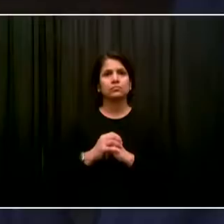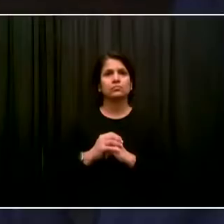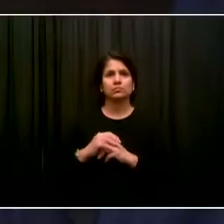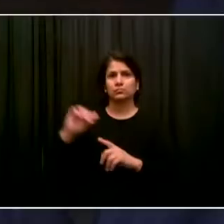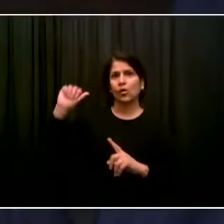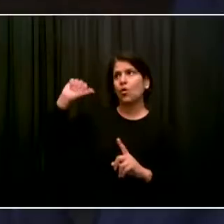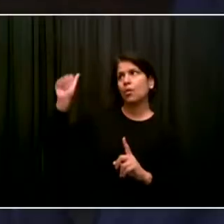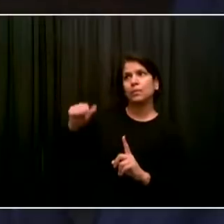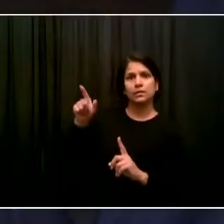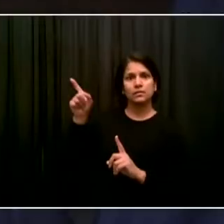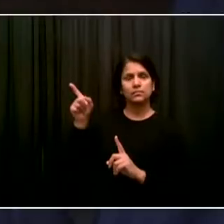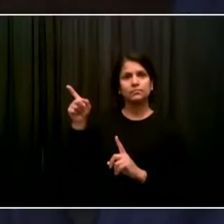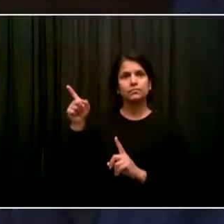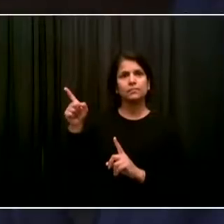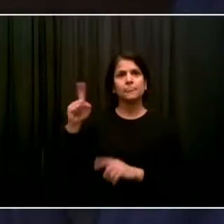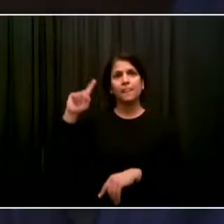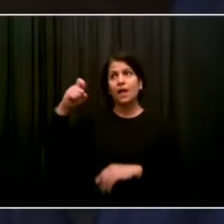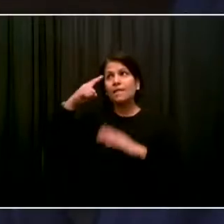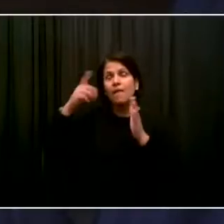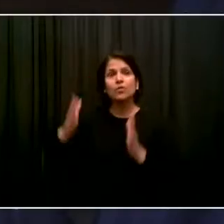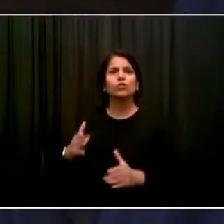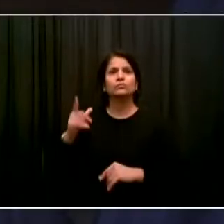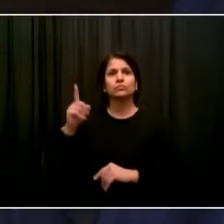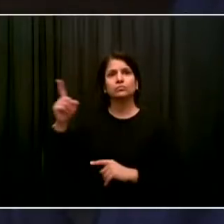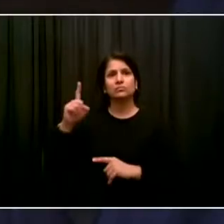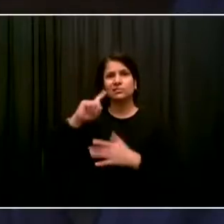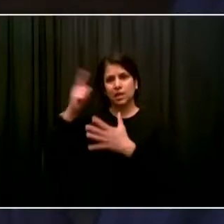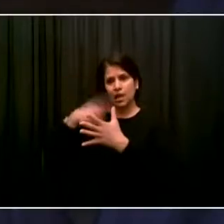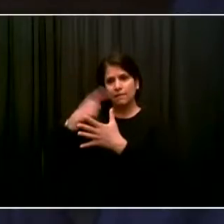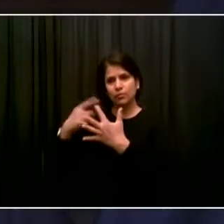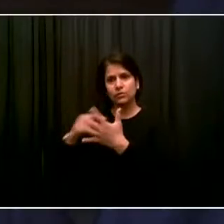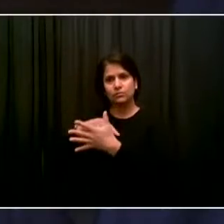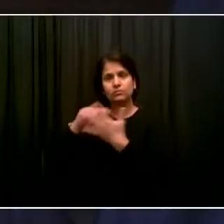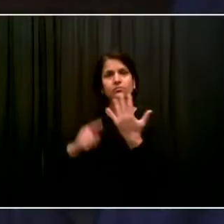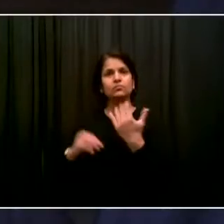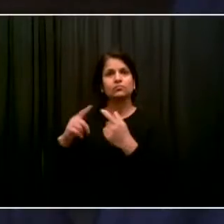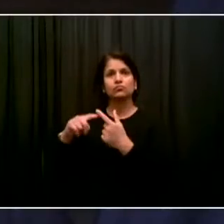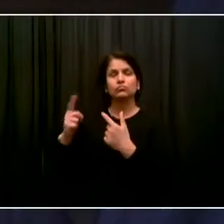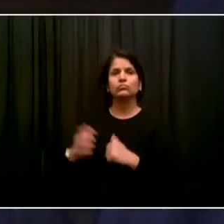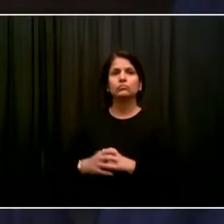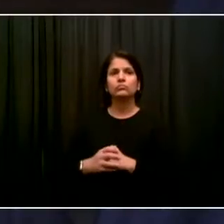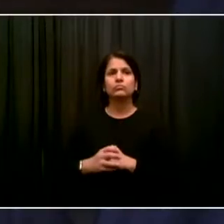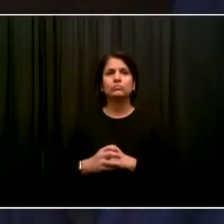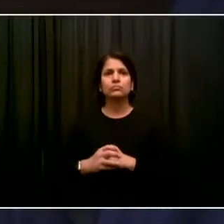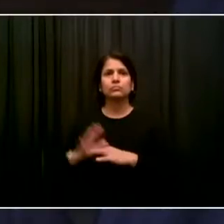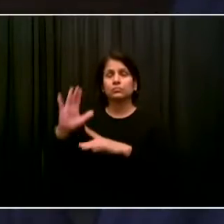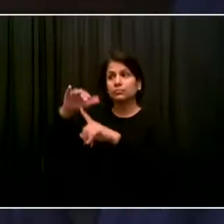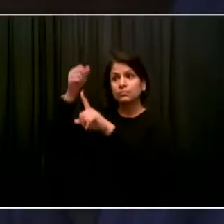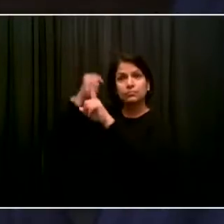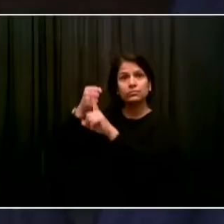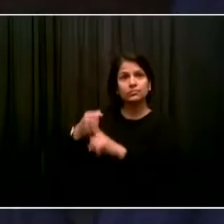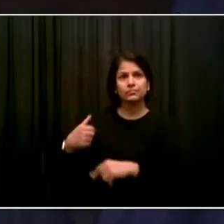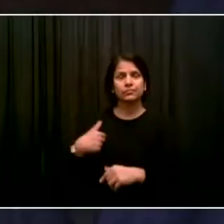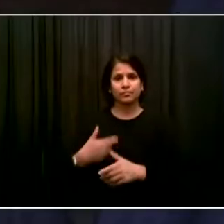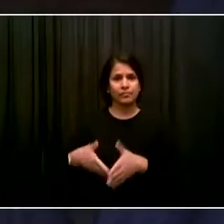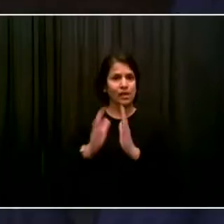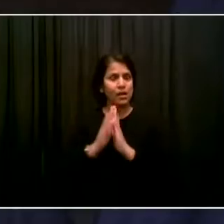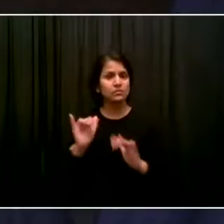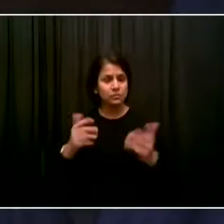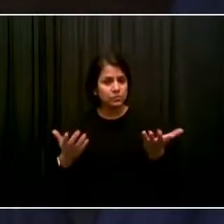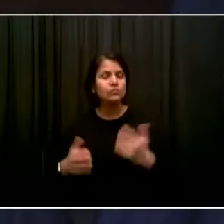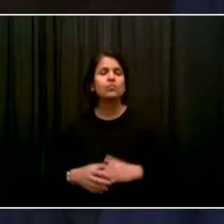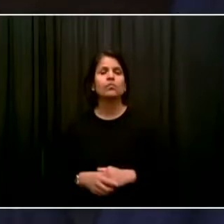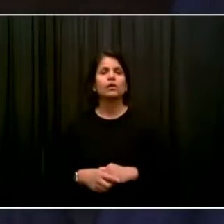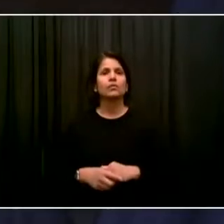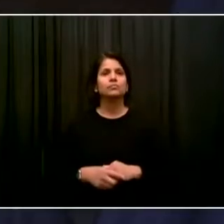WE DON'T WANT TO UPSTAGE THE